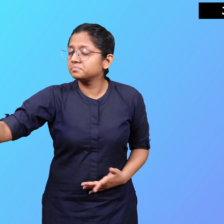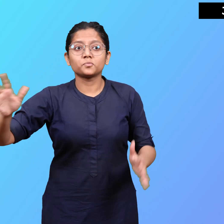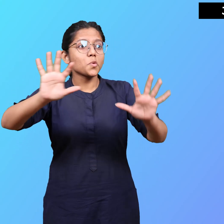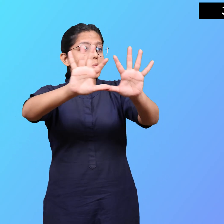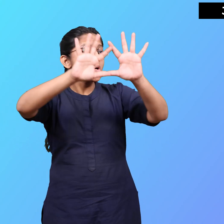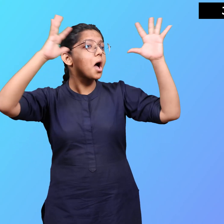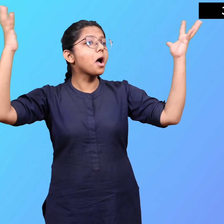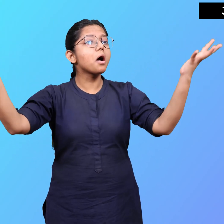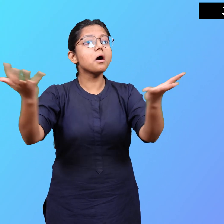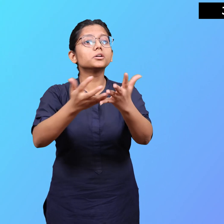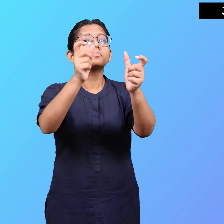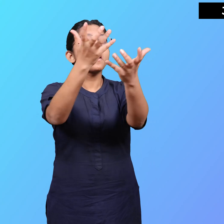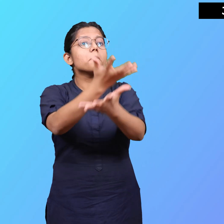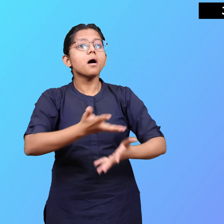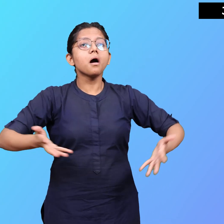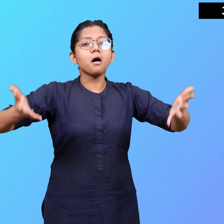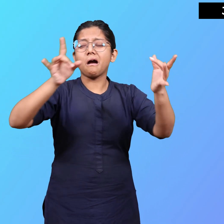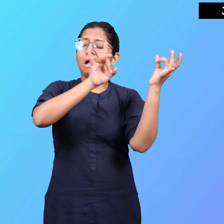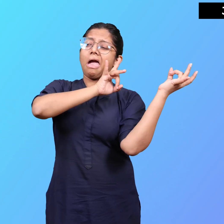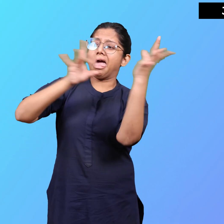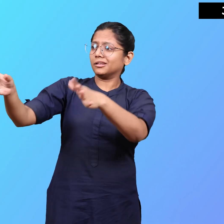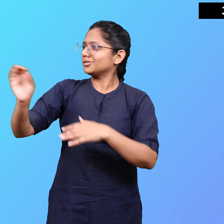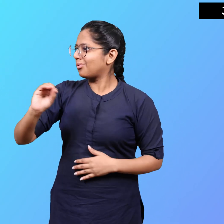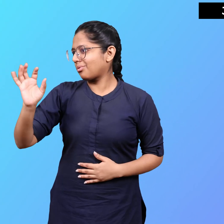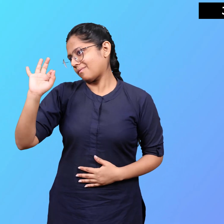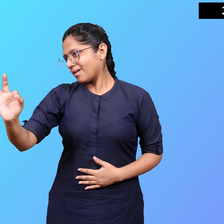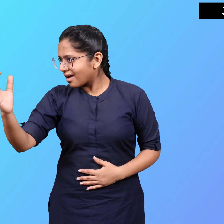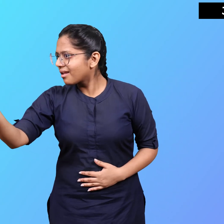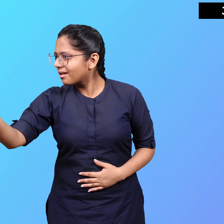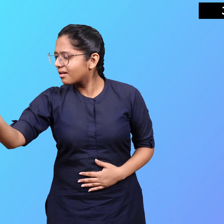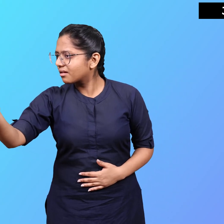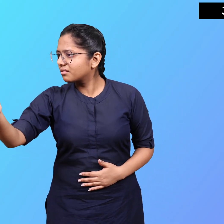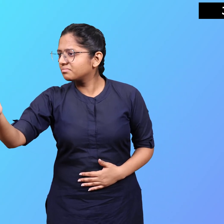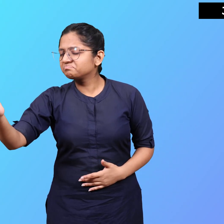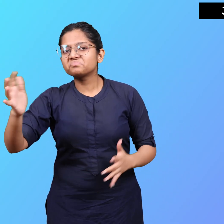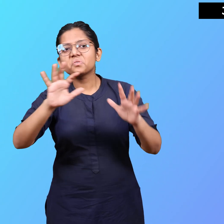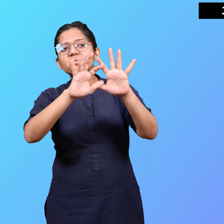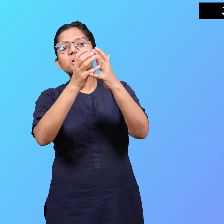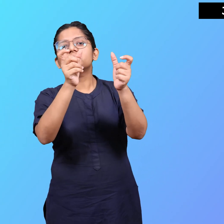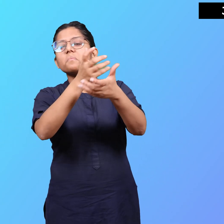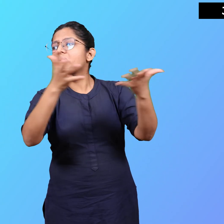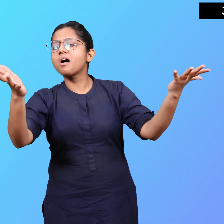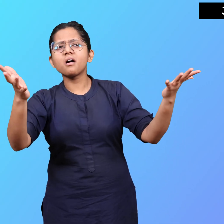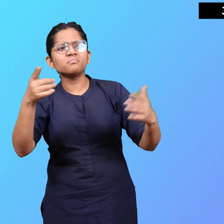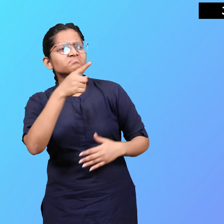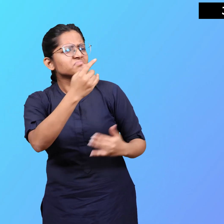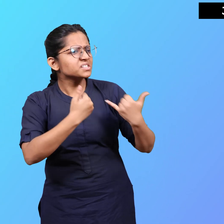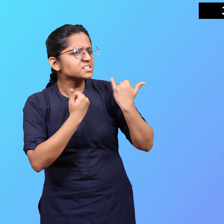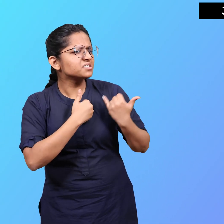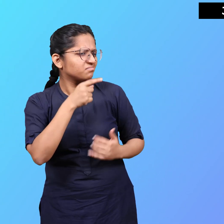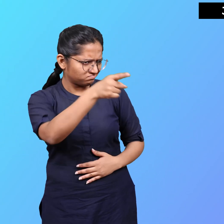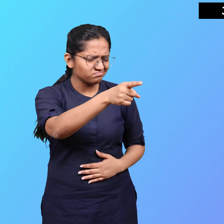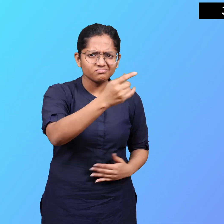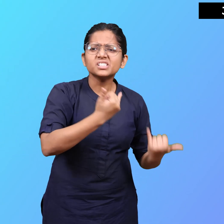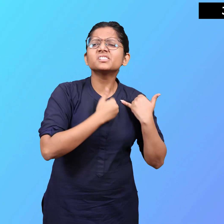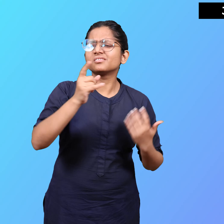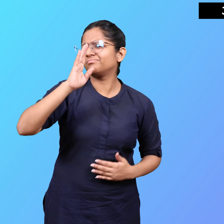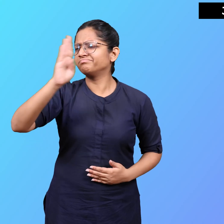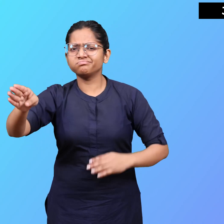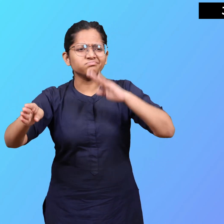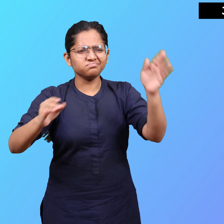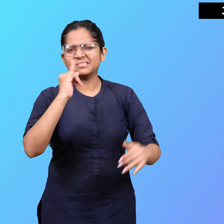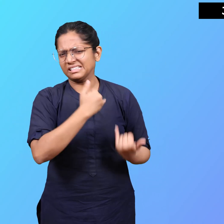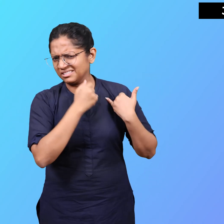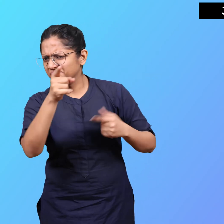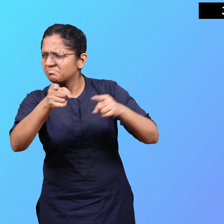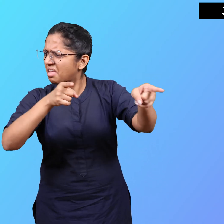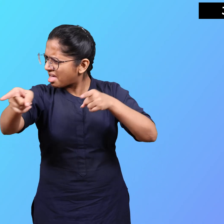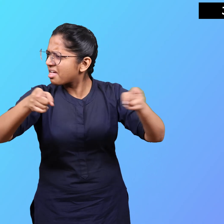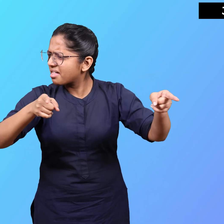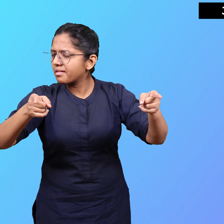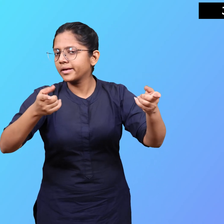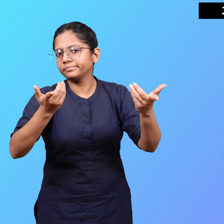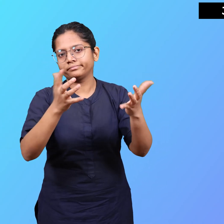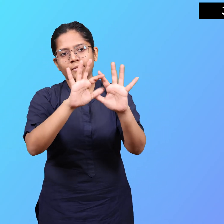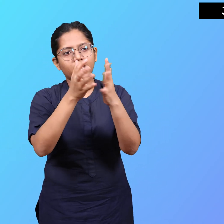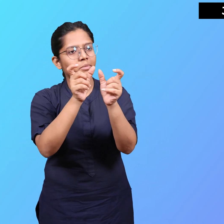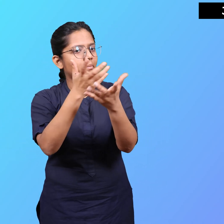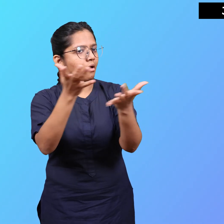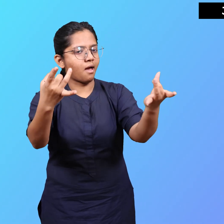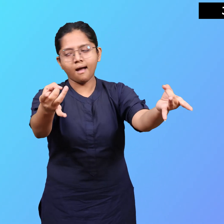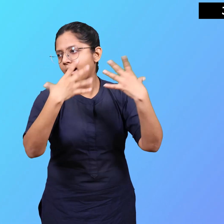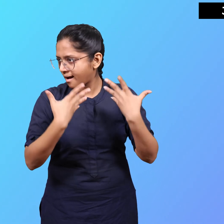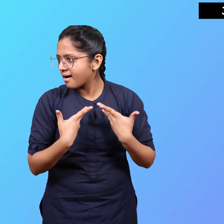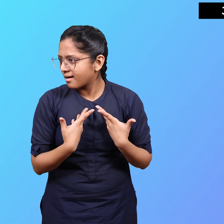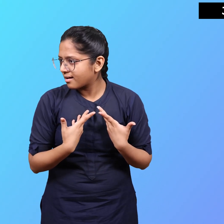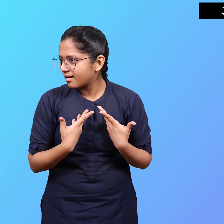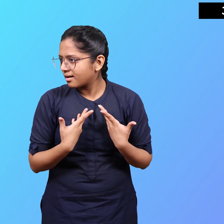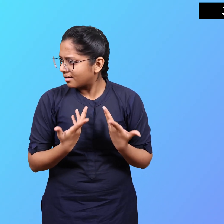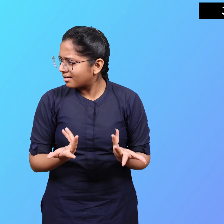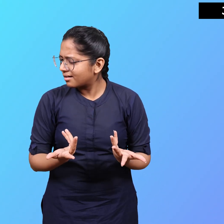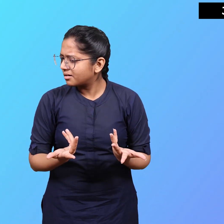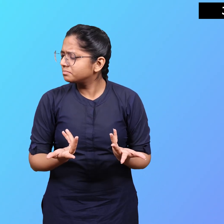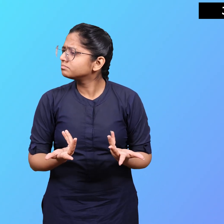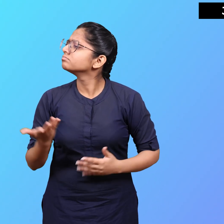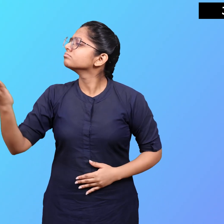The world cannot hate you. But the world hates me, because I tell the people in the world that they do evil things.